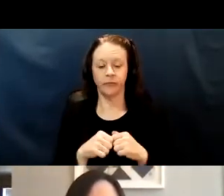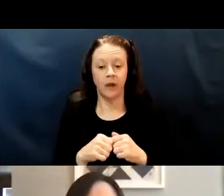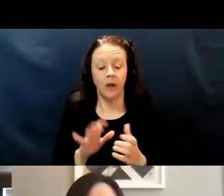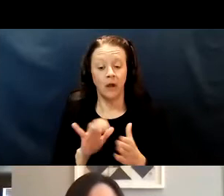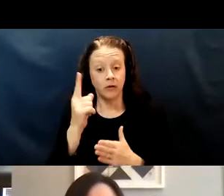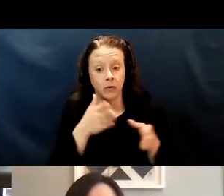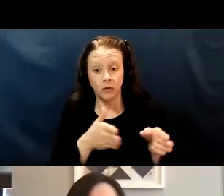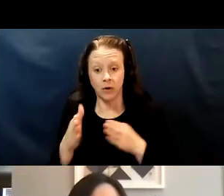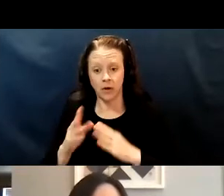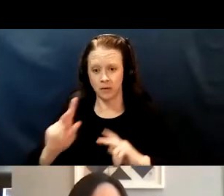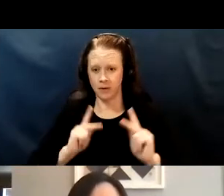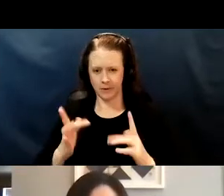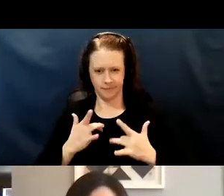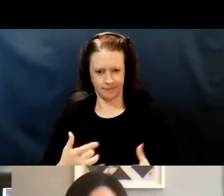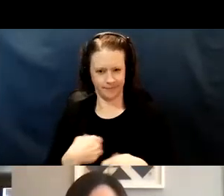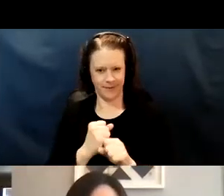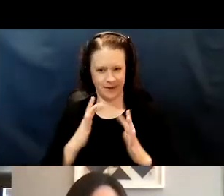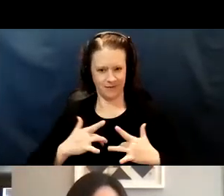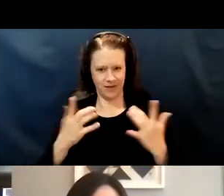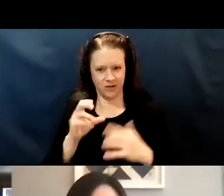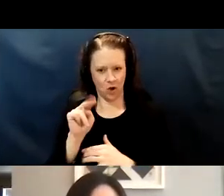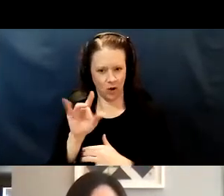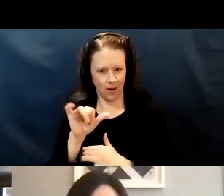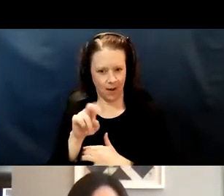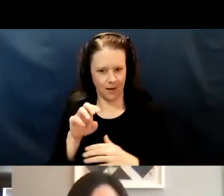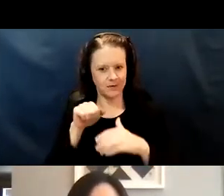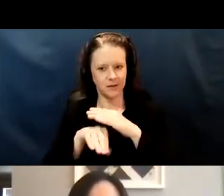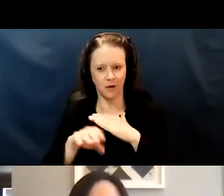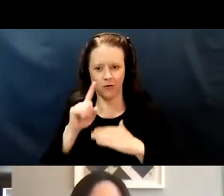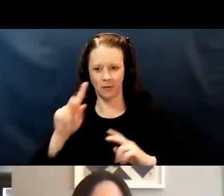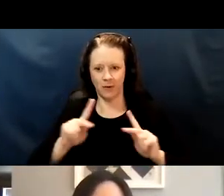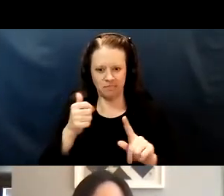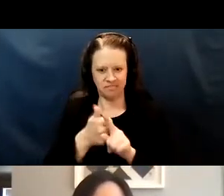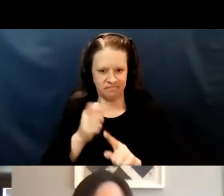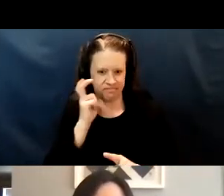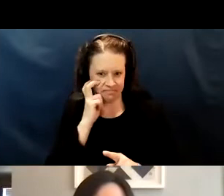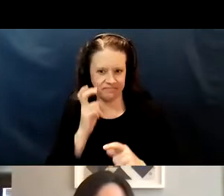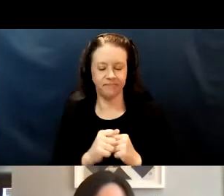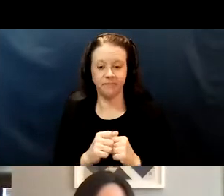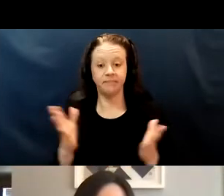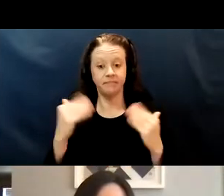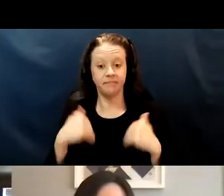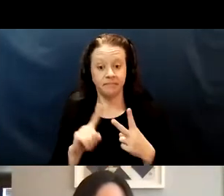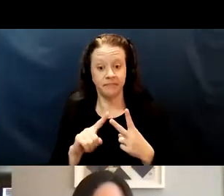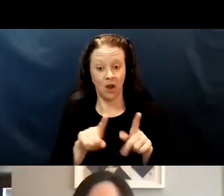been able to make their events online accessible for people who are blind. Also included an image on the top right which